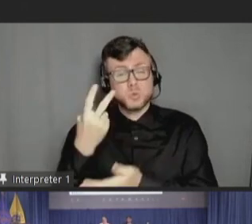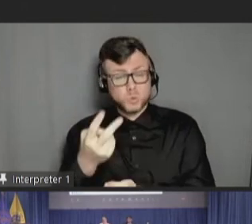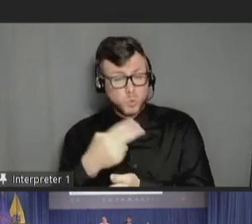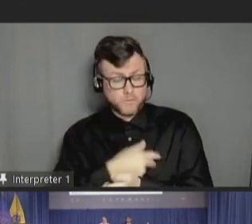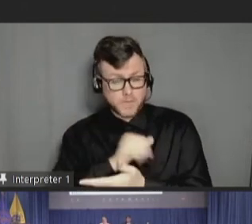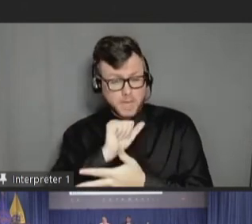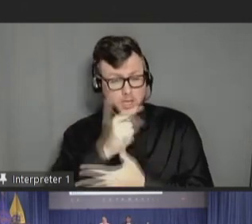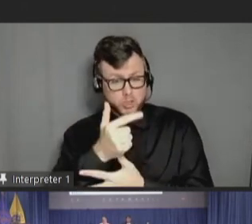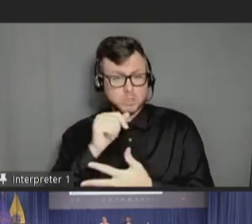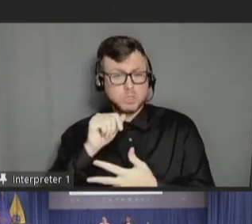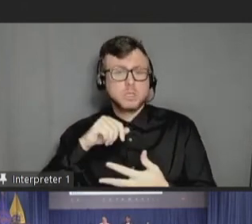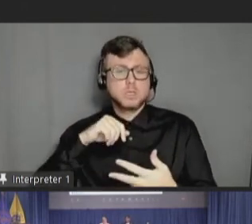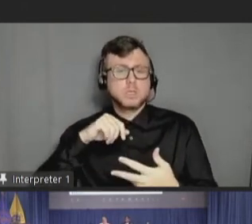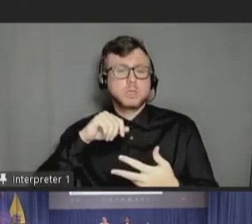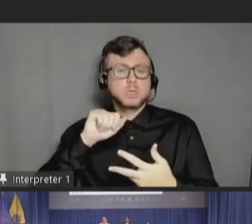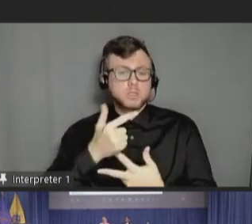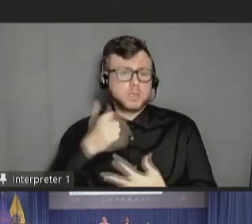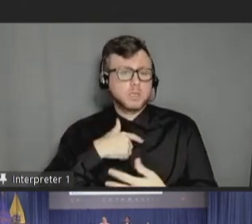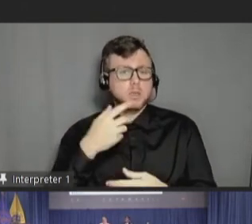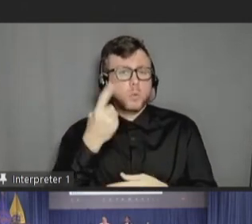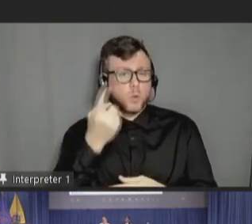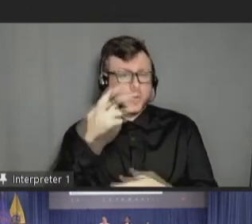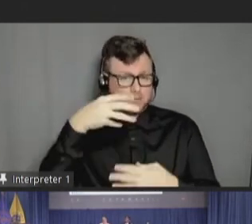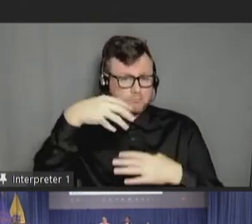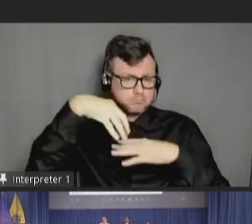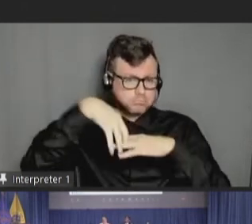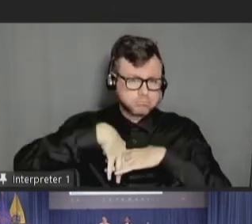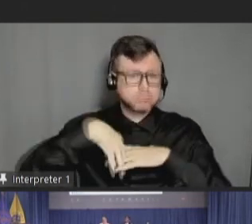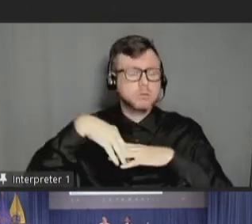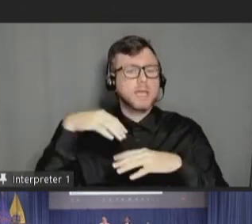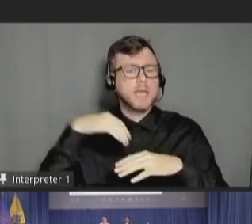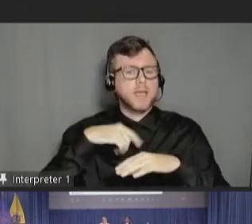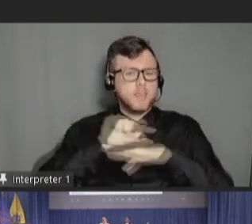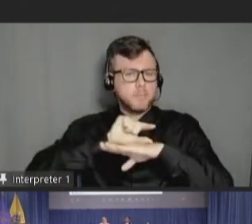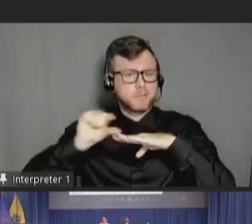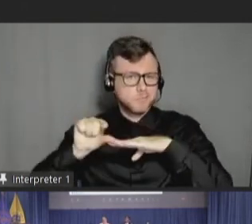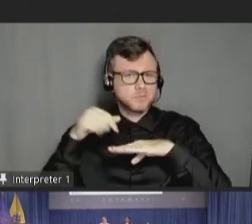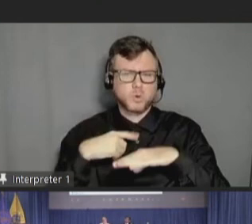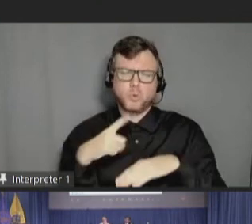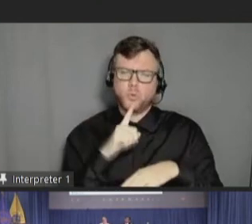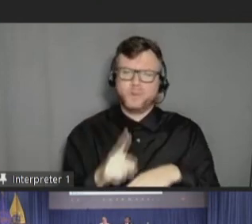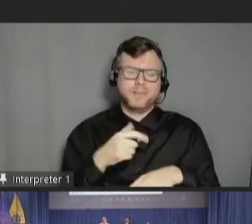the one embedded in the membrane in the picture are very difficult to manufacture.